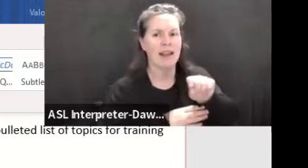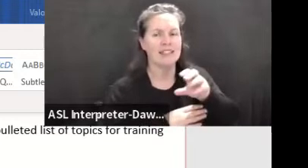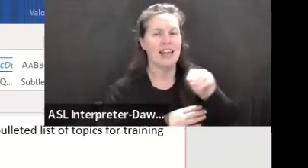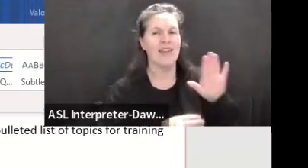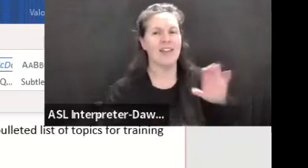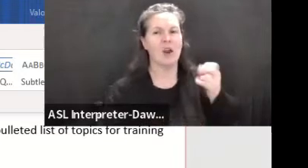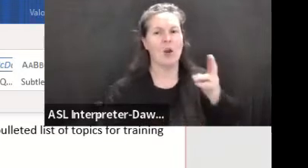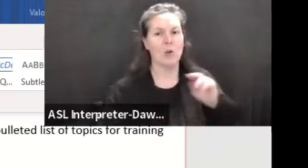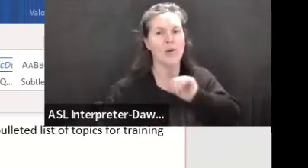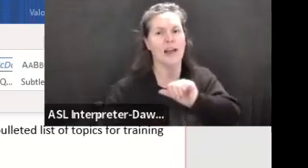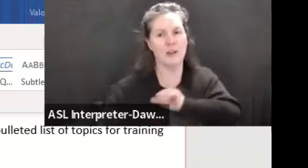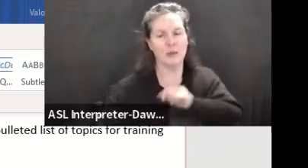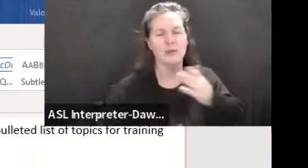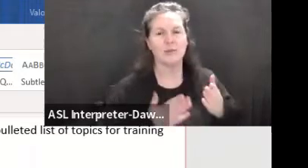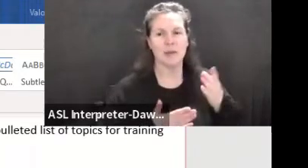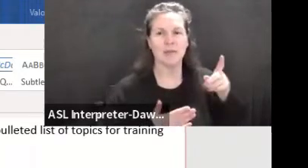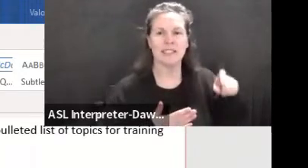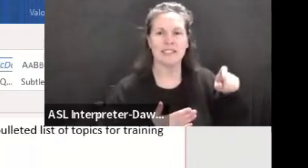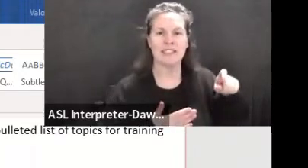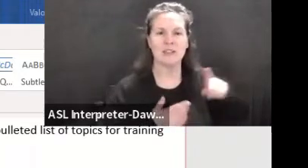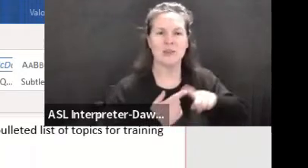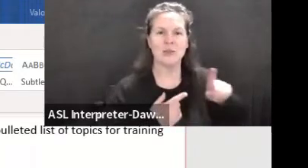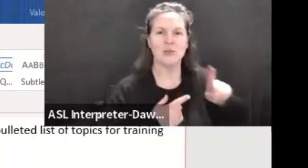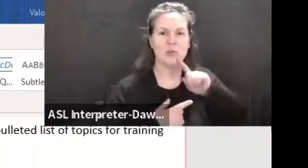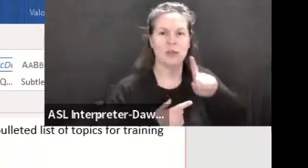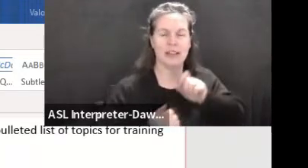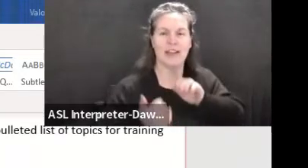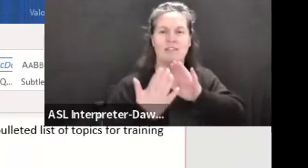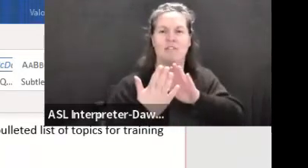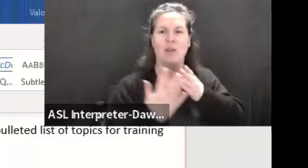that they might need to really confront through this training.